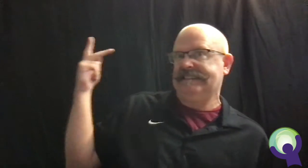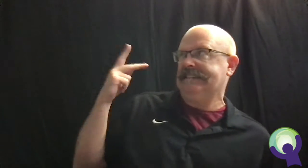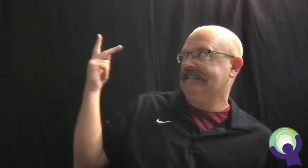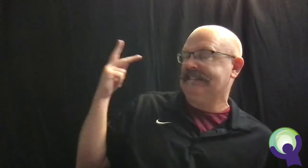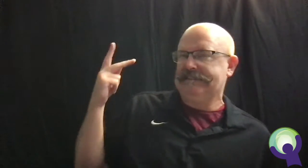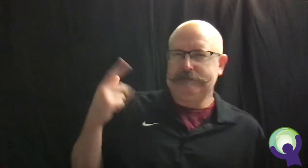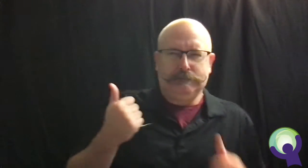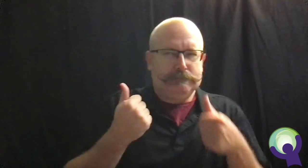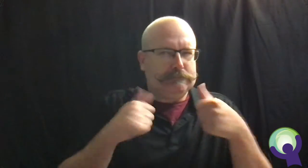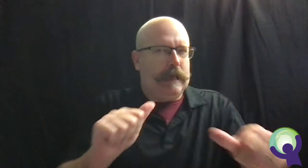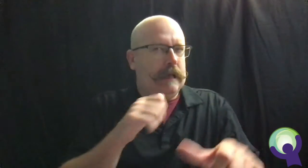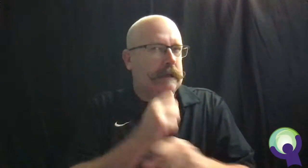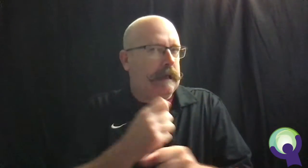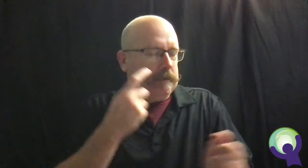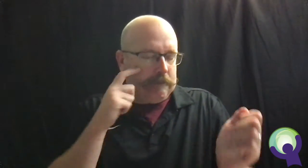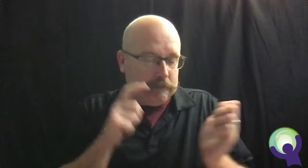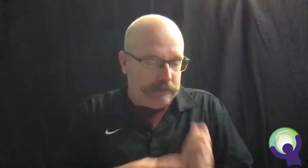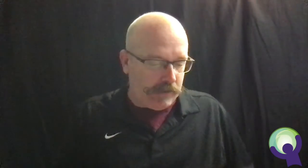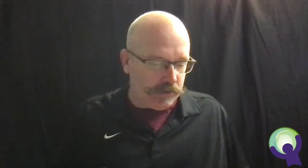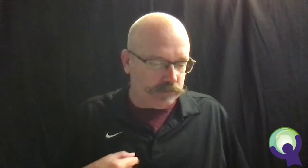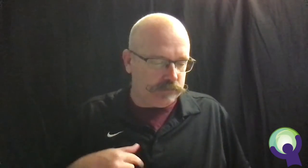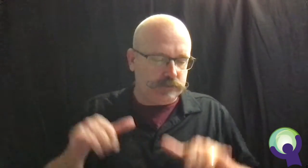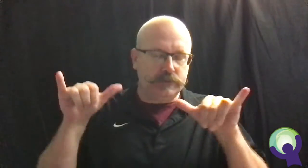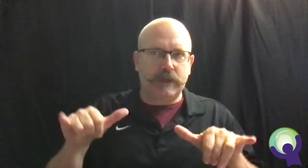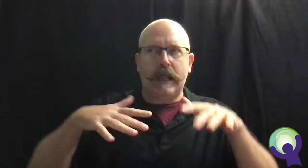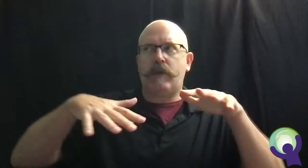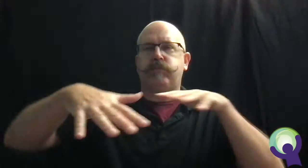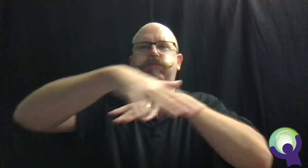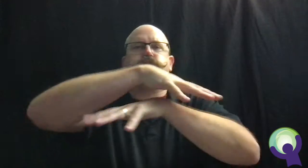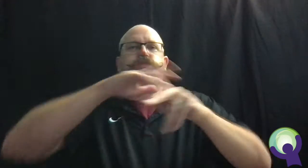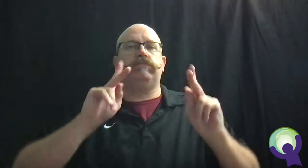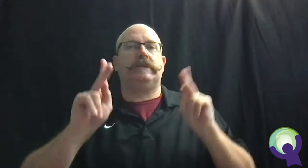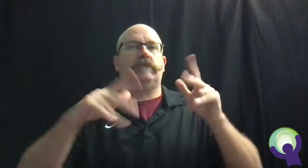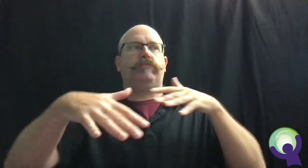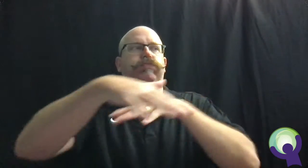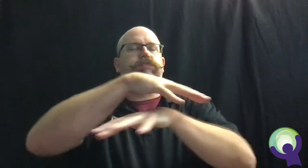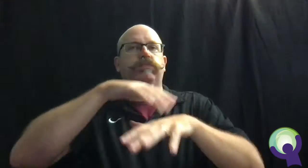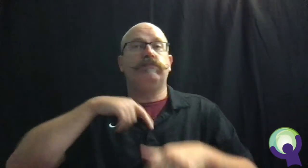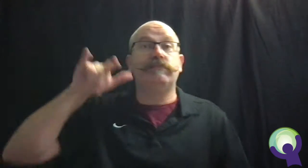Dad and I try not to get noticed. We stay among the crowds.